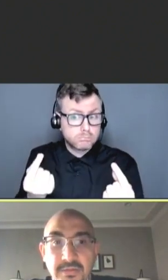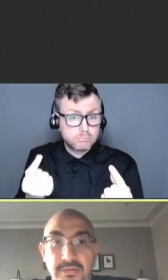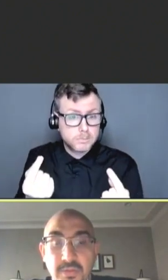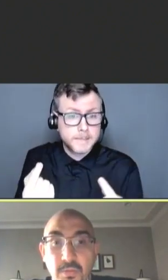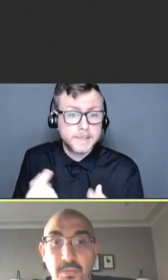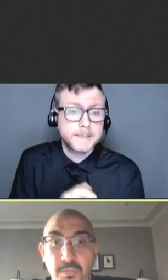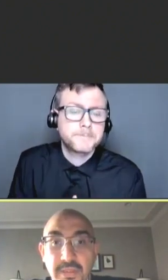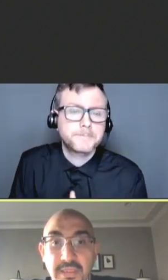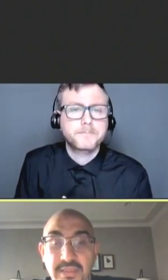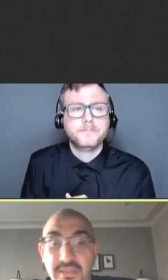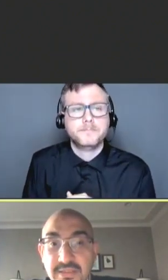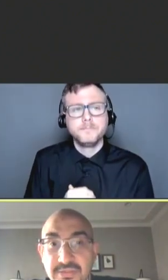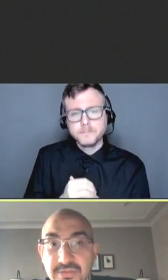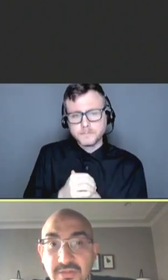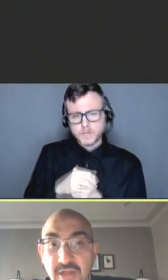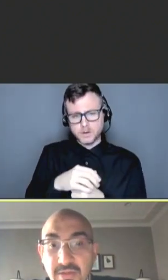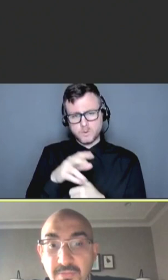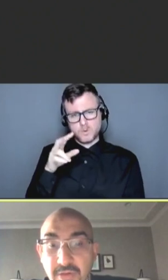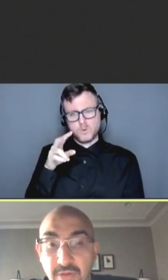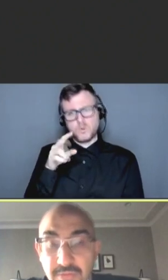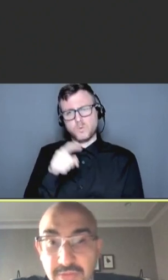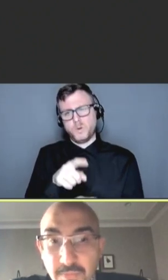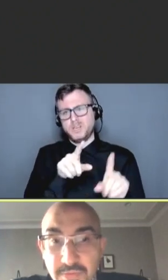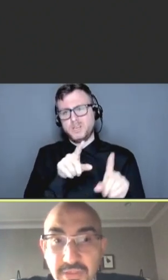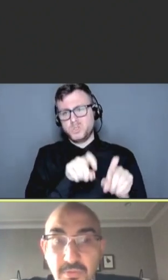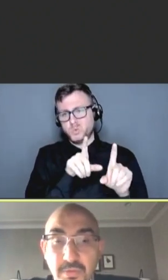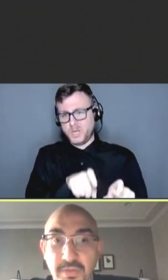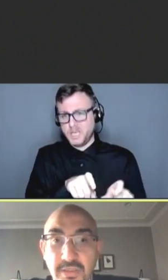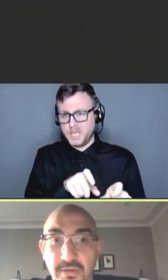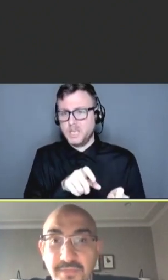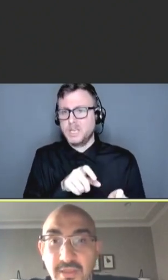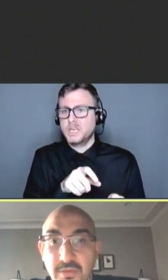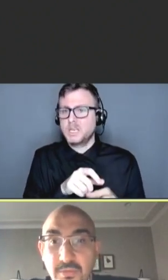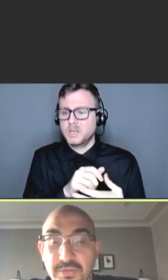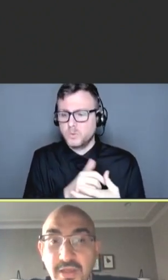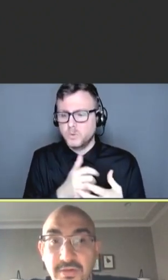So we did this drawing in collaboration with Moderna, where we recruited either